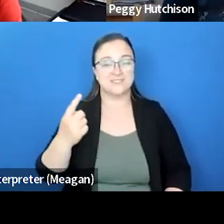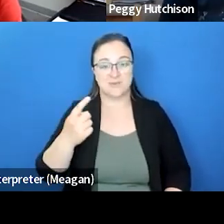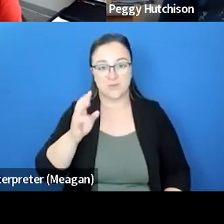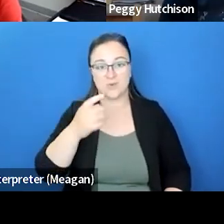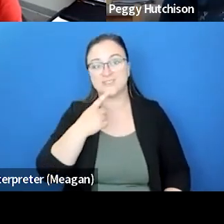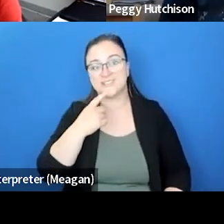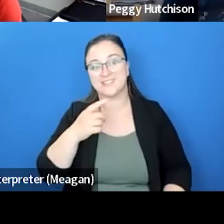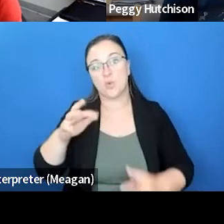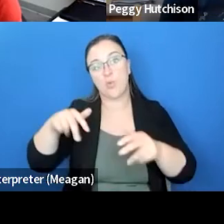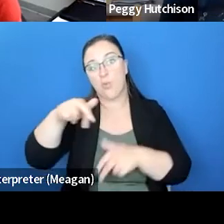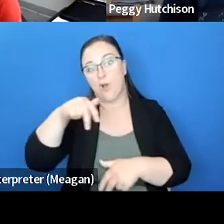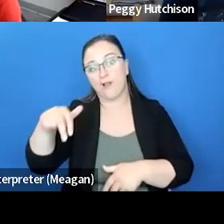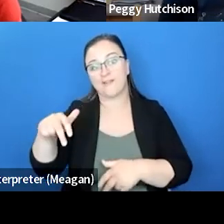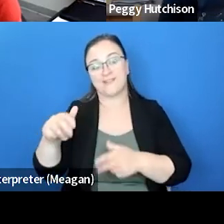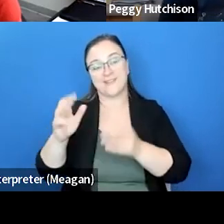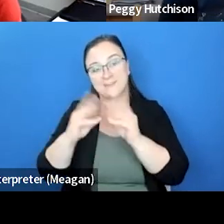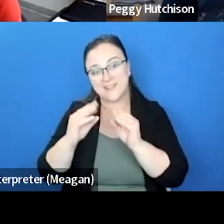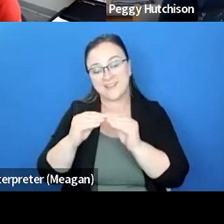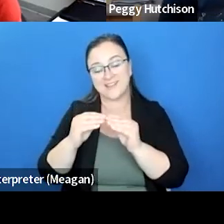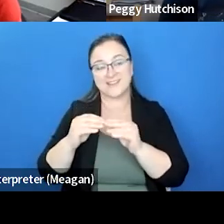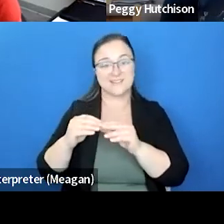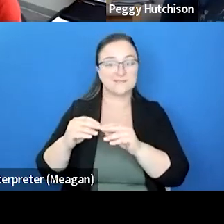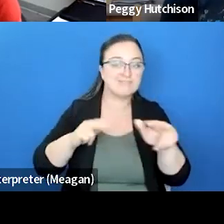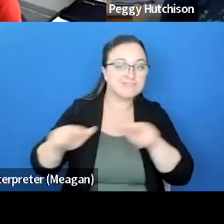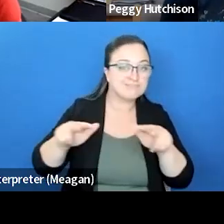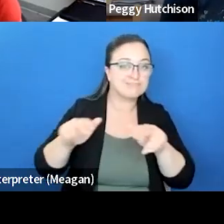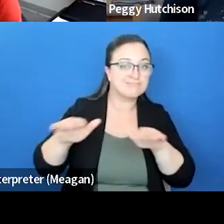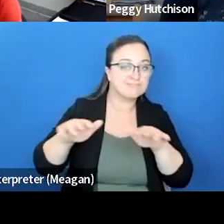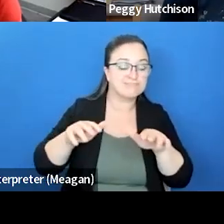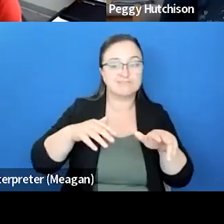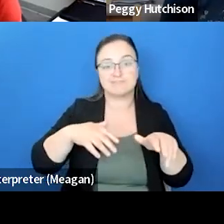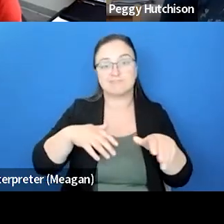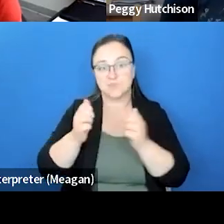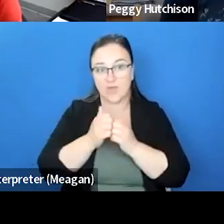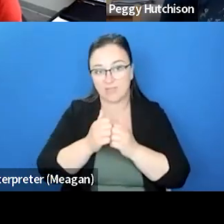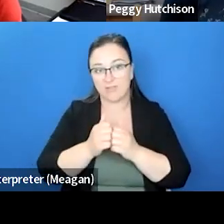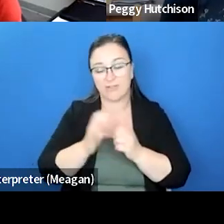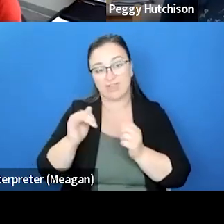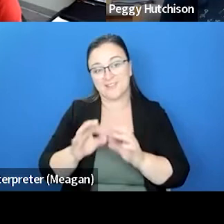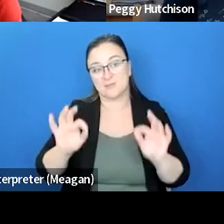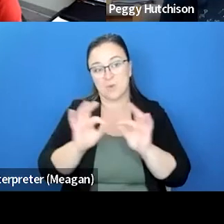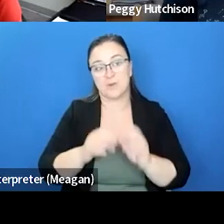I've seen some of our staff have walking meetings outside. That's really important. One of the things I learned when one